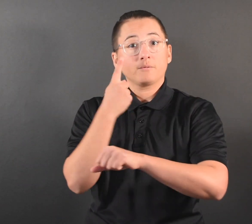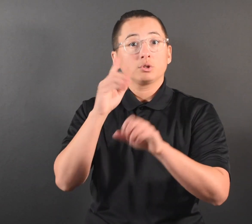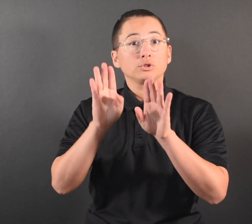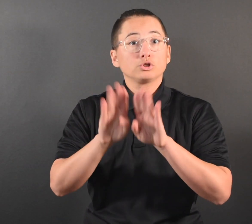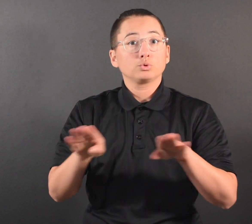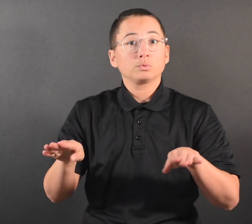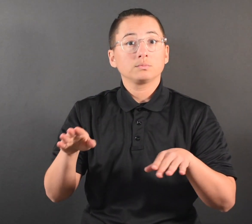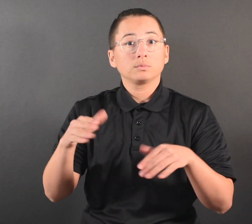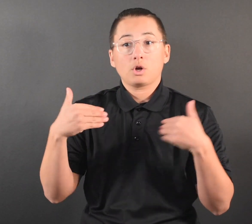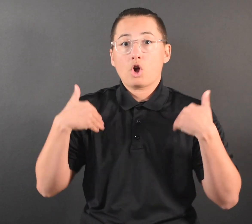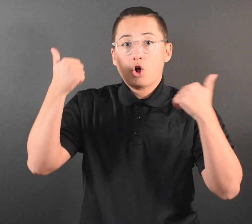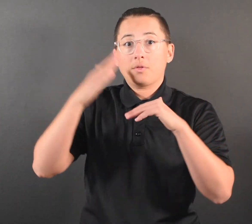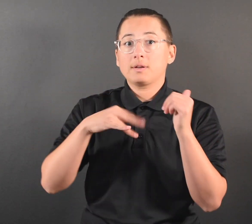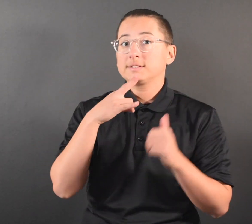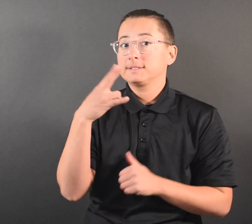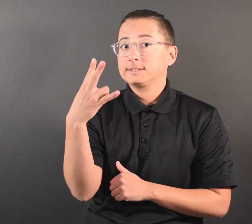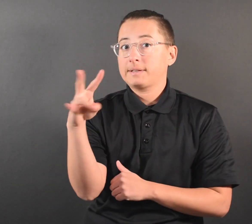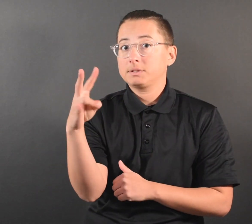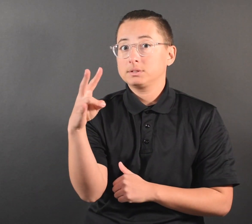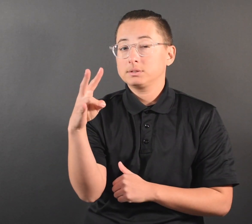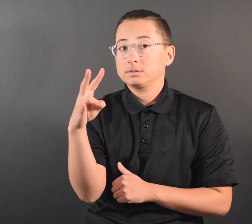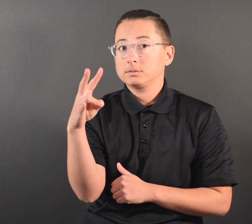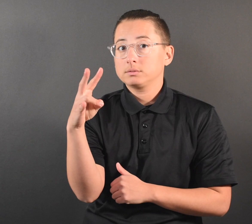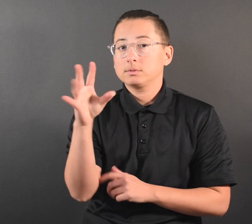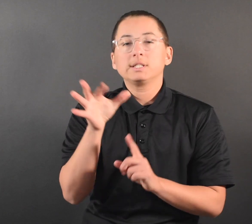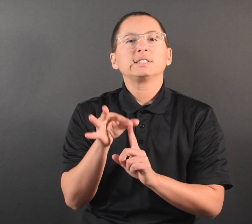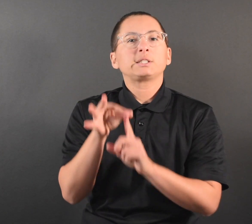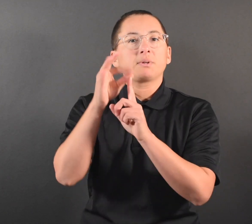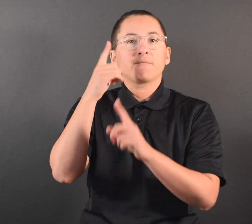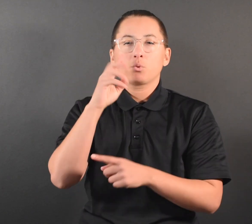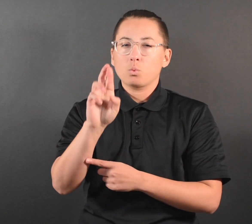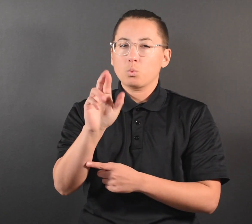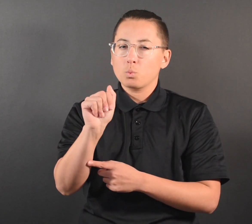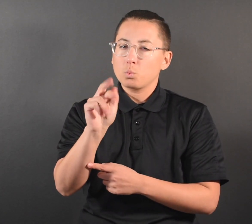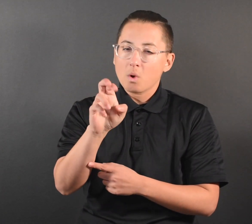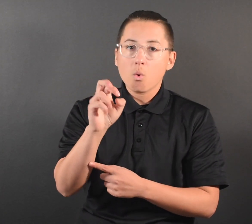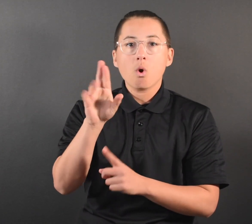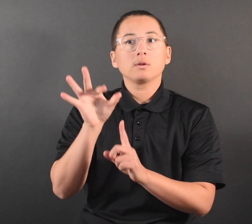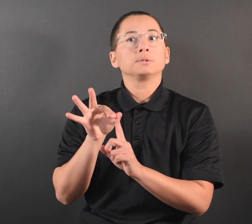17 years of age, except under rare or special circumstances. (Refer to Minnesota Statutes,